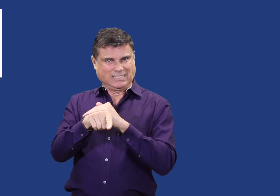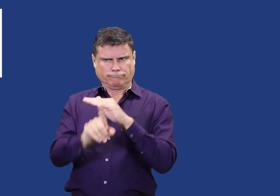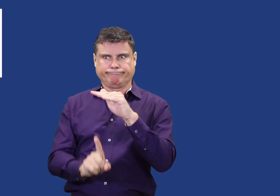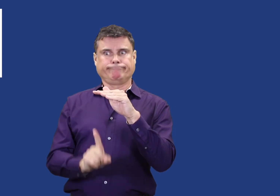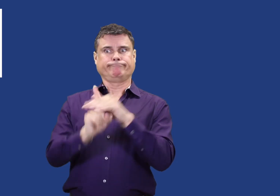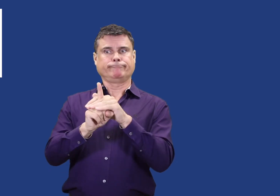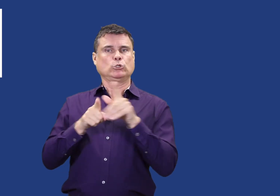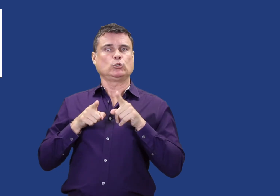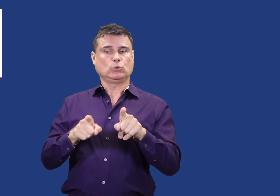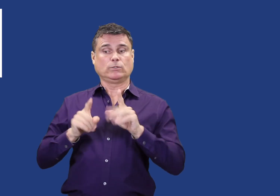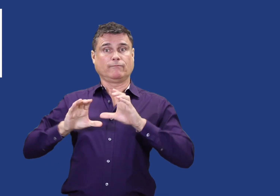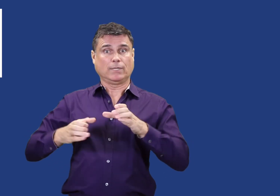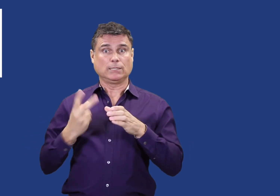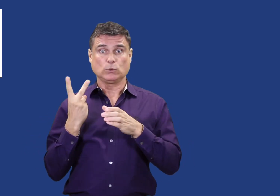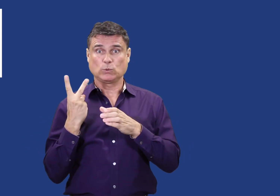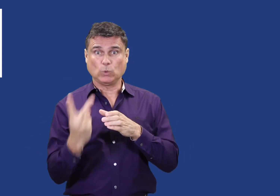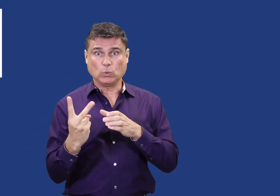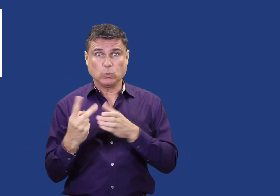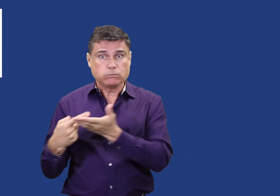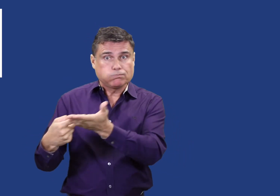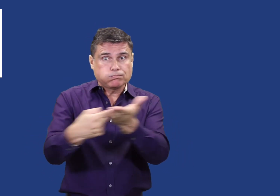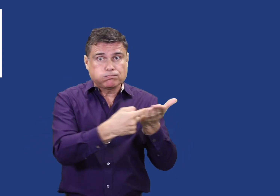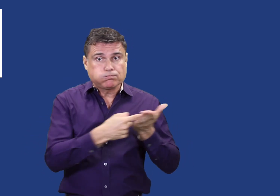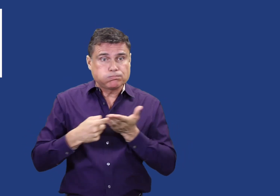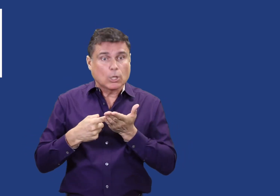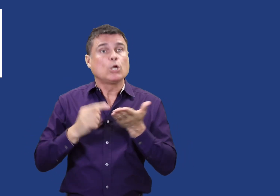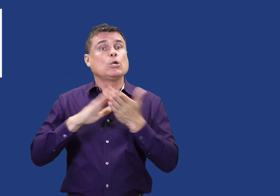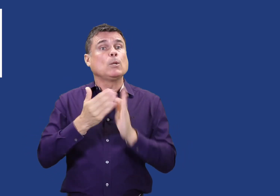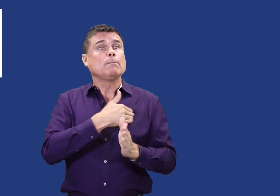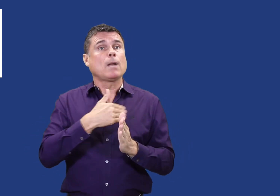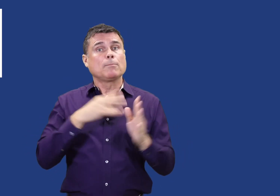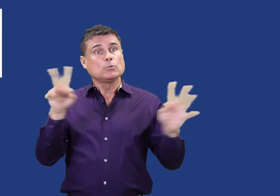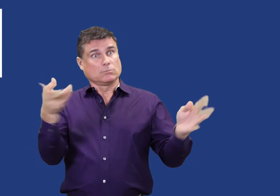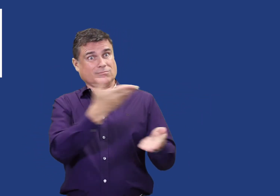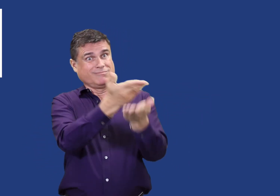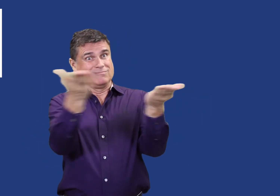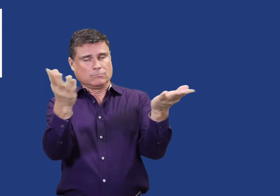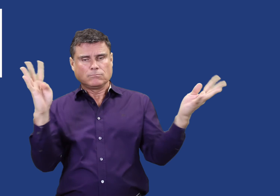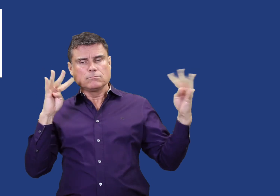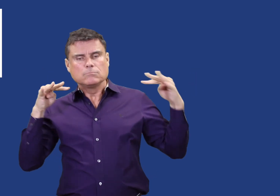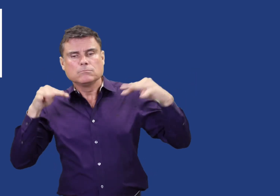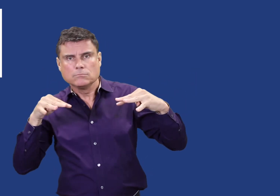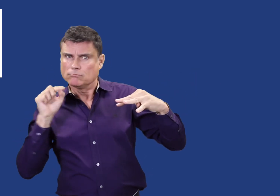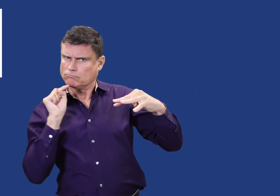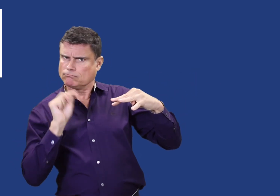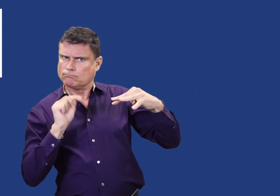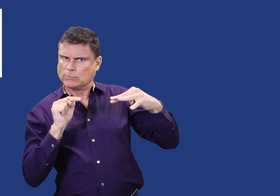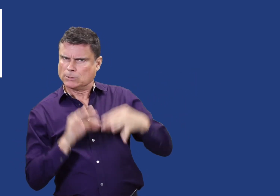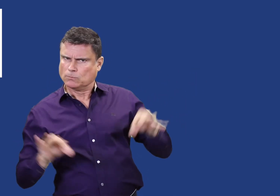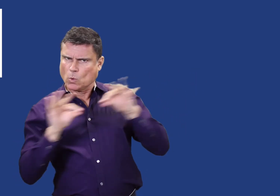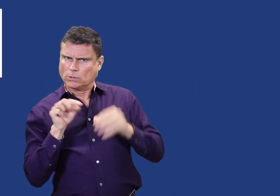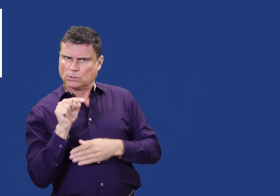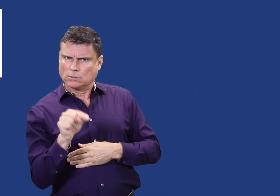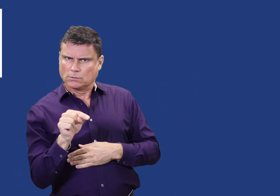THAT EMERGED OUT OF PHASE II BEING VALIDATED BY COMMUNITY MEMBERS